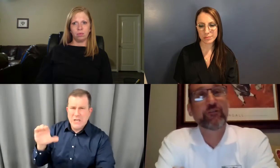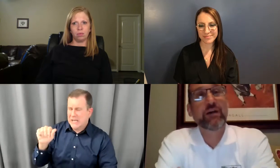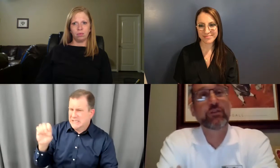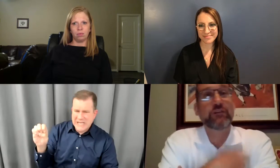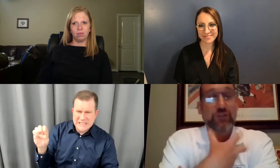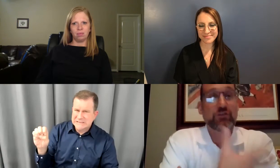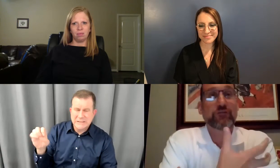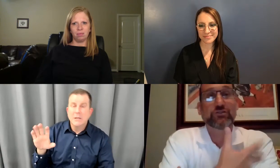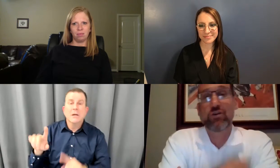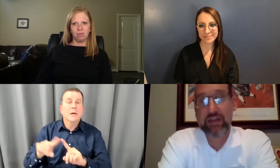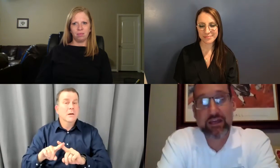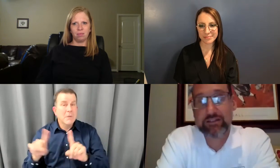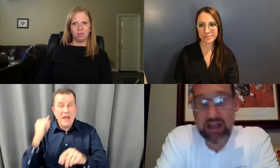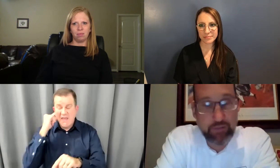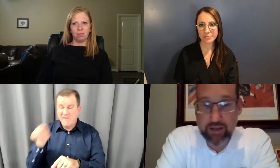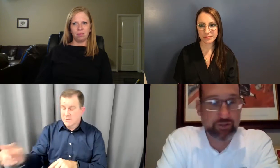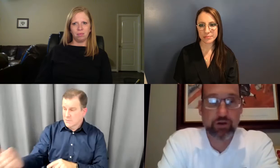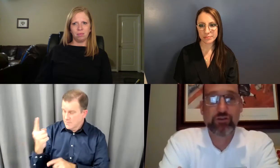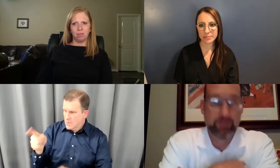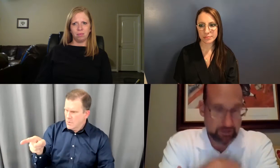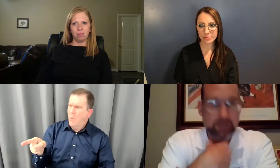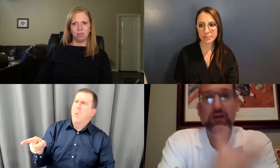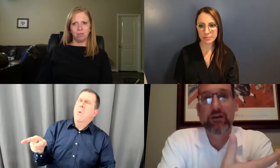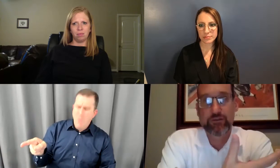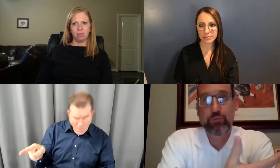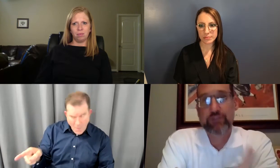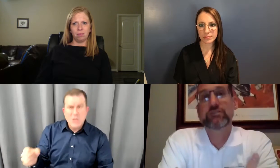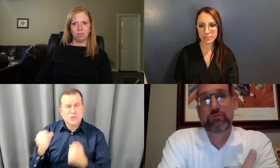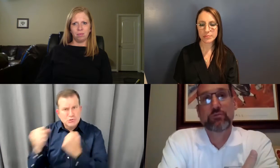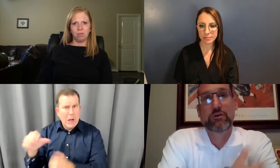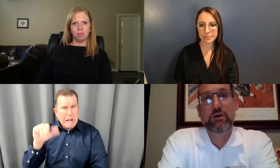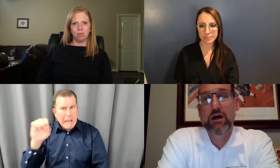But if I believe that you have a strong case, I'm not gonna charge you anything to bring suit.